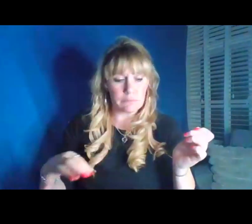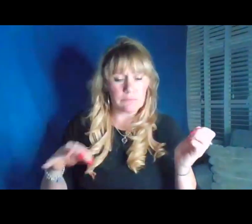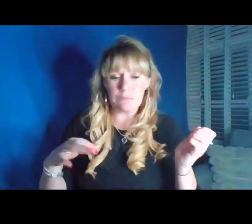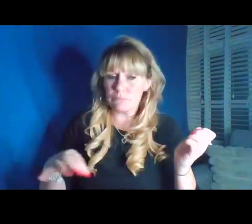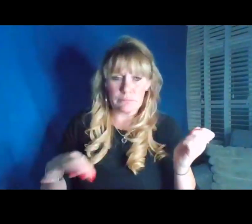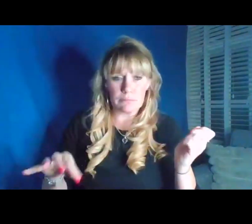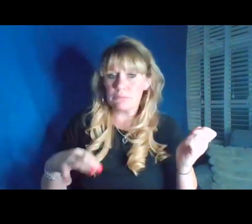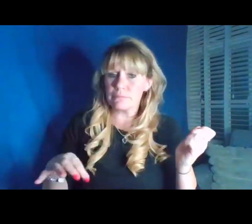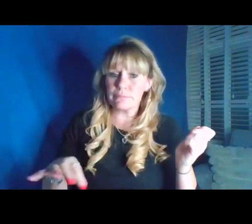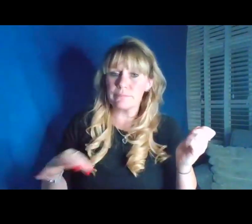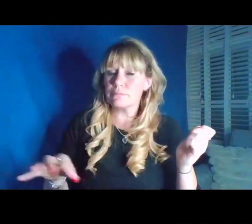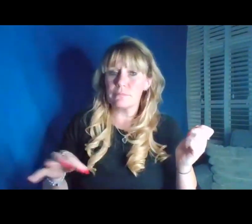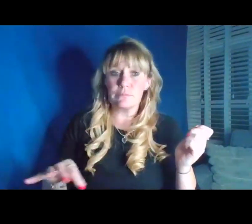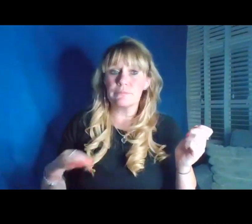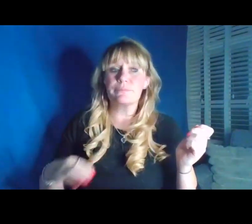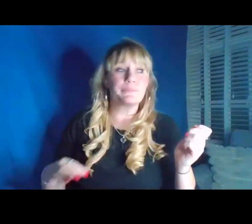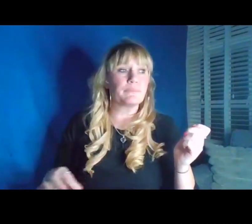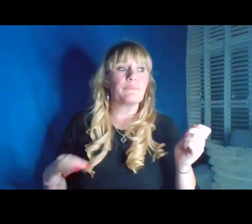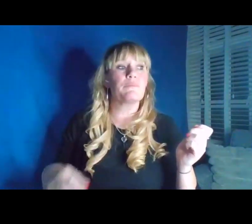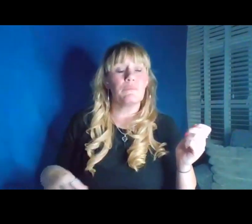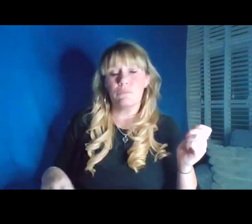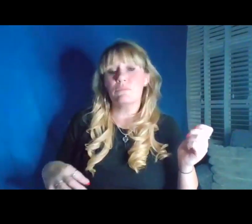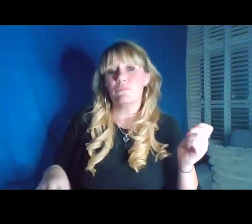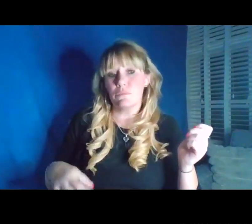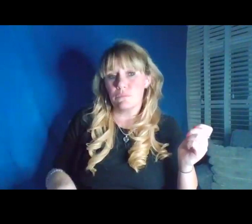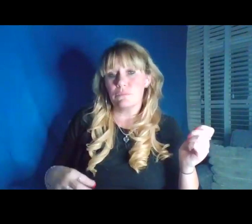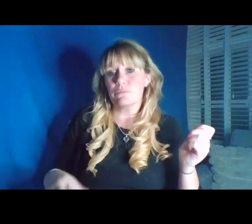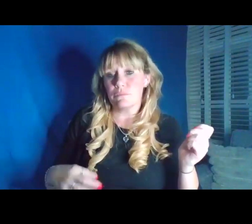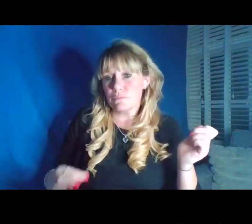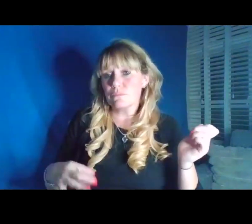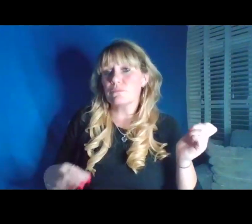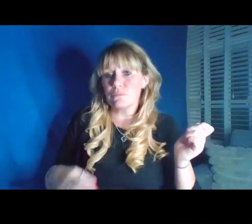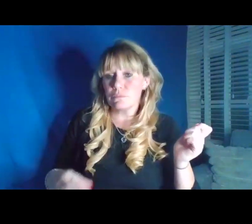we're ungrateful and mean